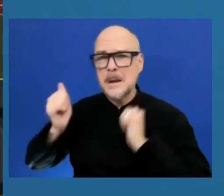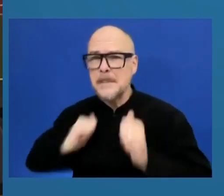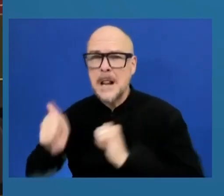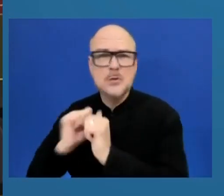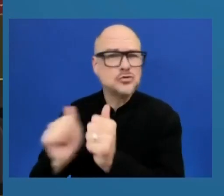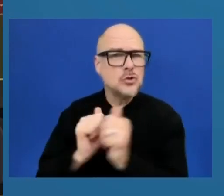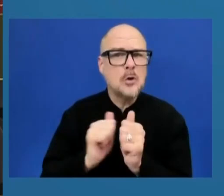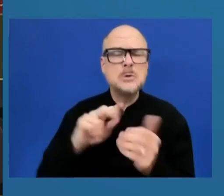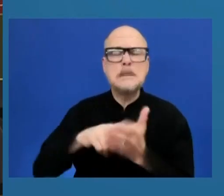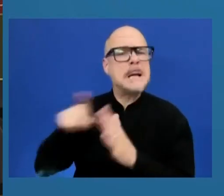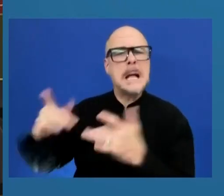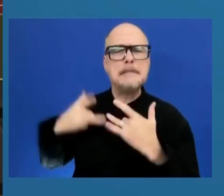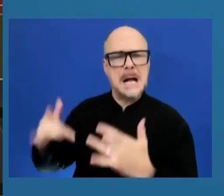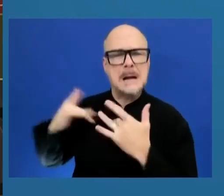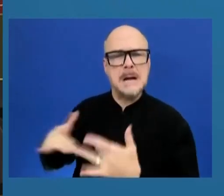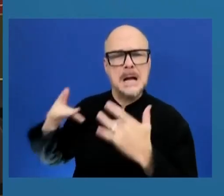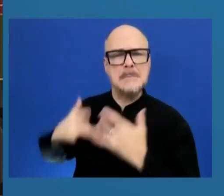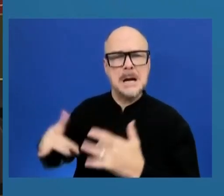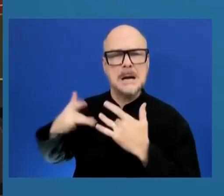whether there's a mass stockpiling in a certain period of time,